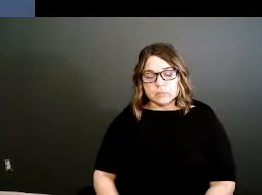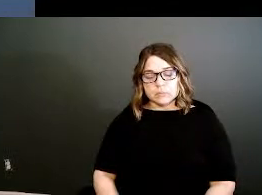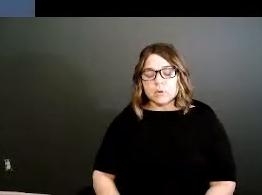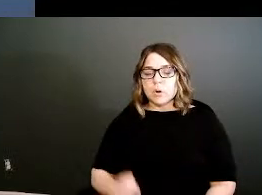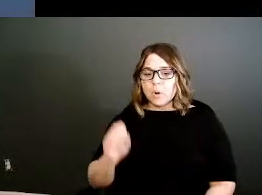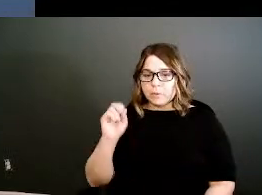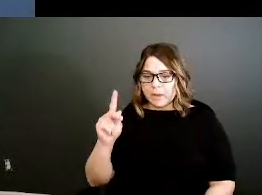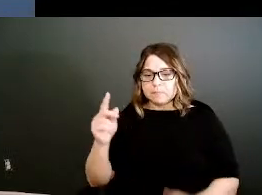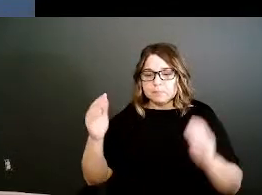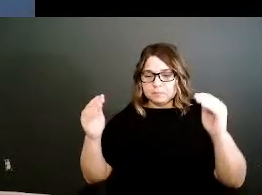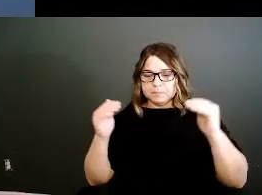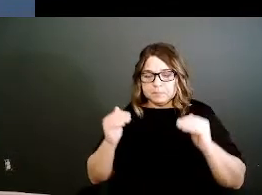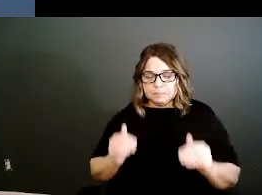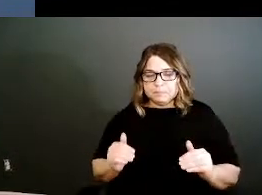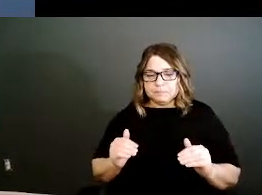SENT WORD HE WON'T BE ABLE TO MAKE IT SO WE WILL HAVE